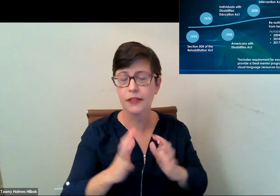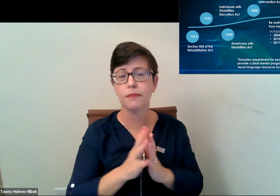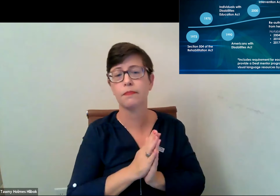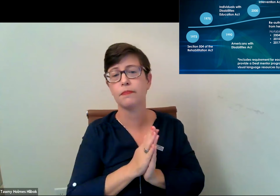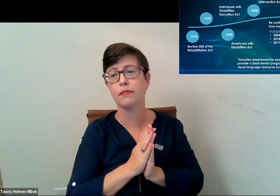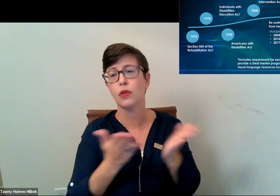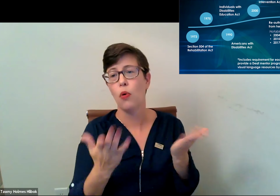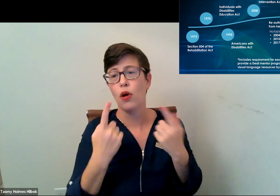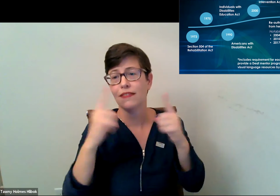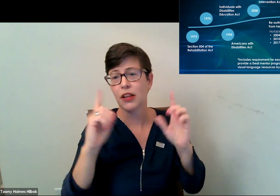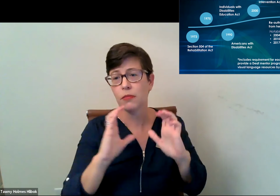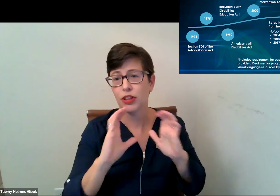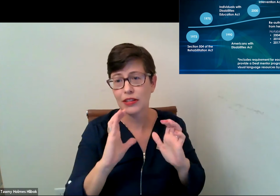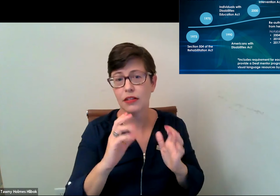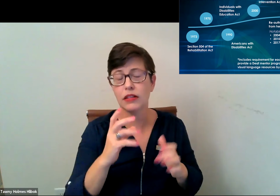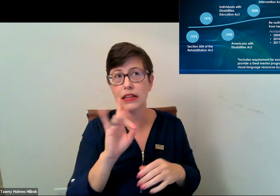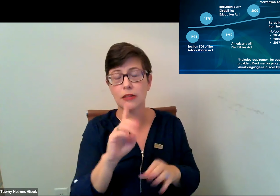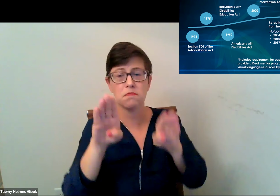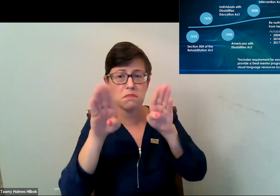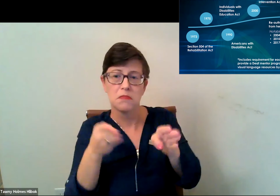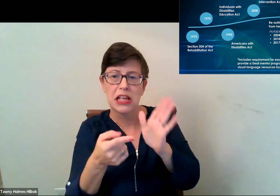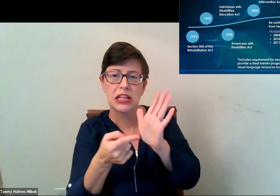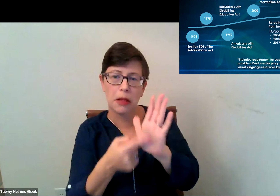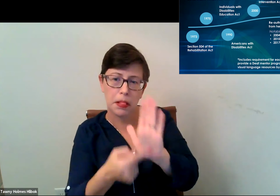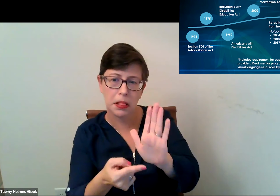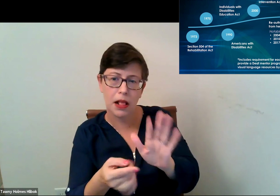it mentions effective communication, so what is effective communication.